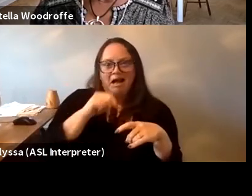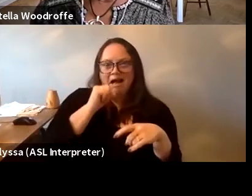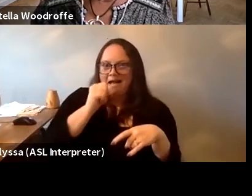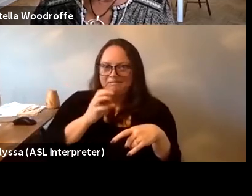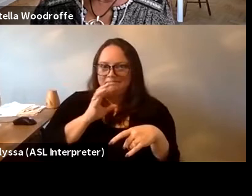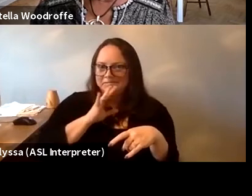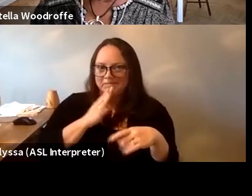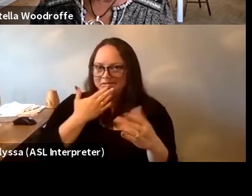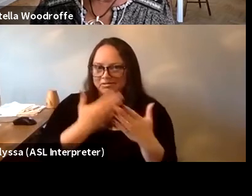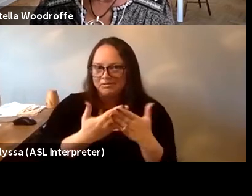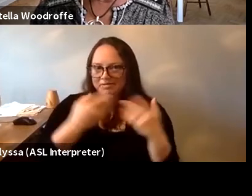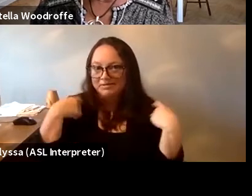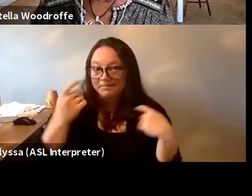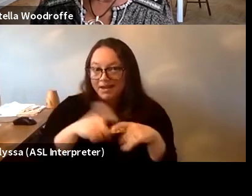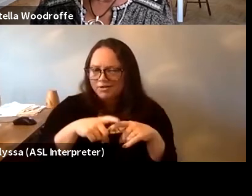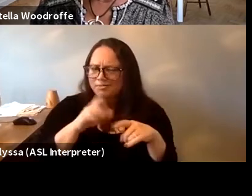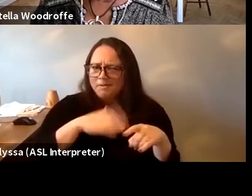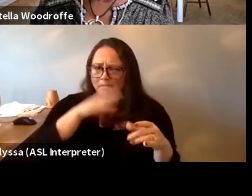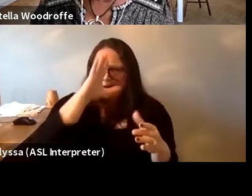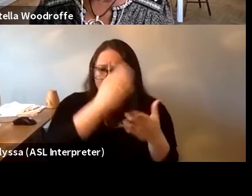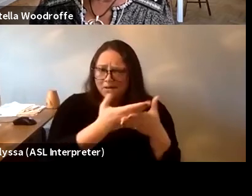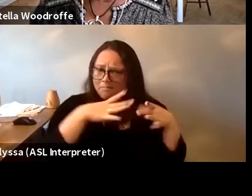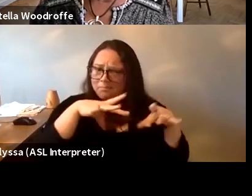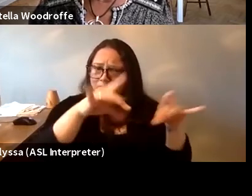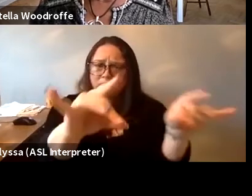finesse for language. But this is a kid who struggles to